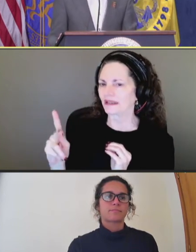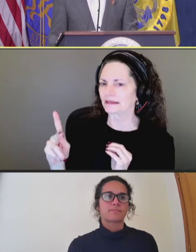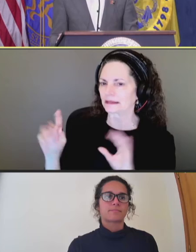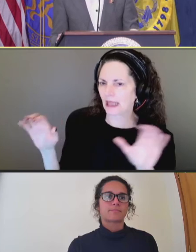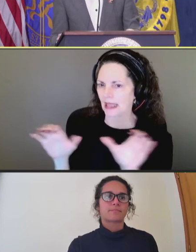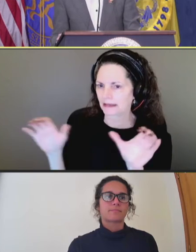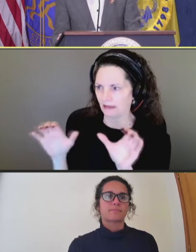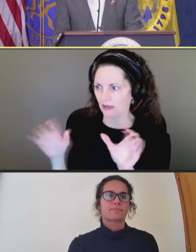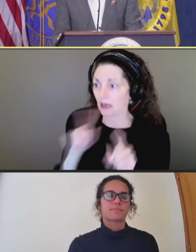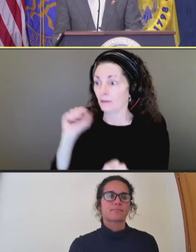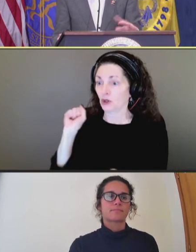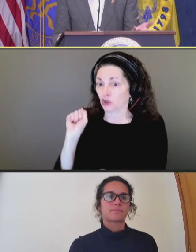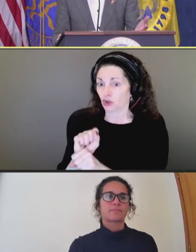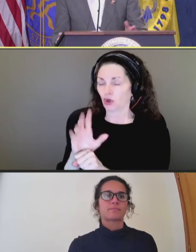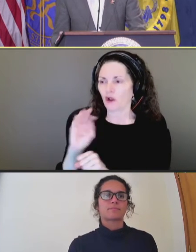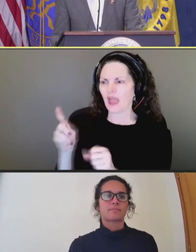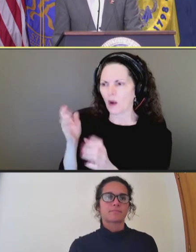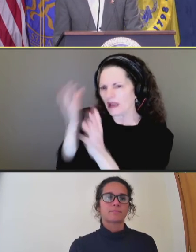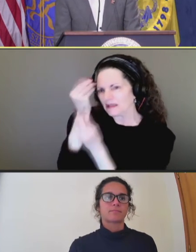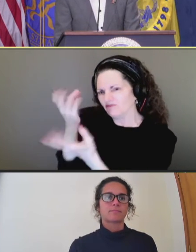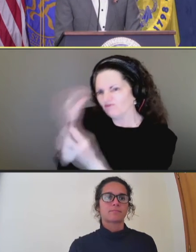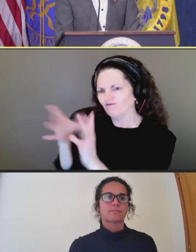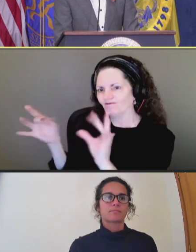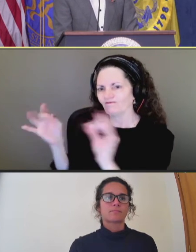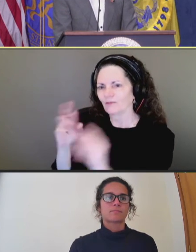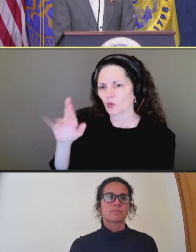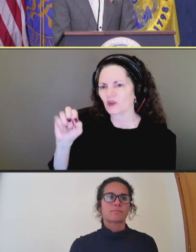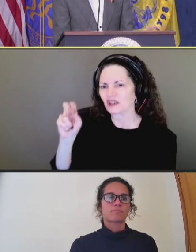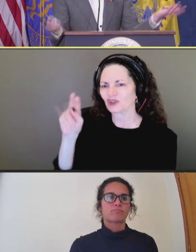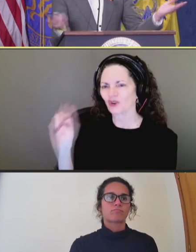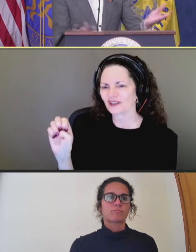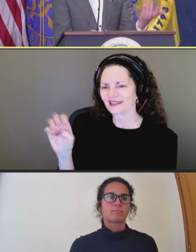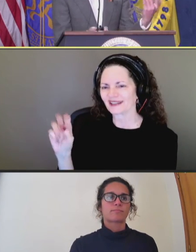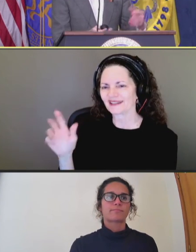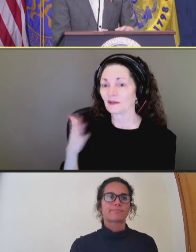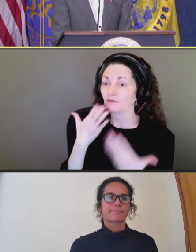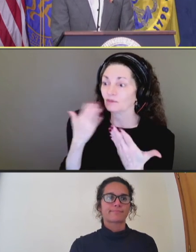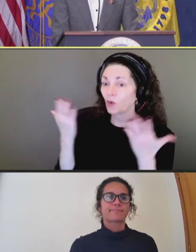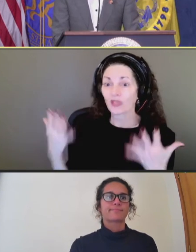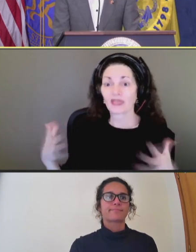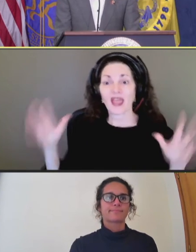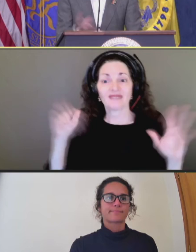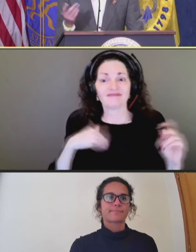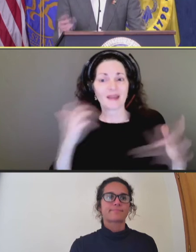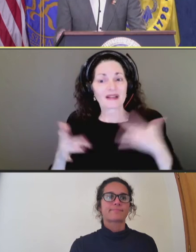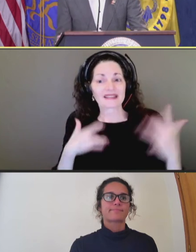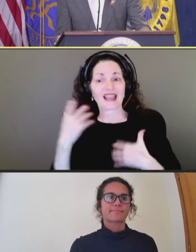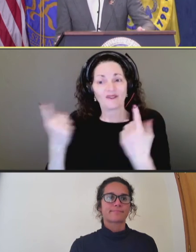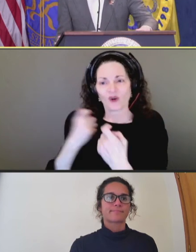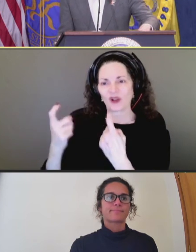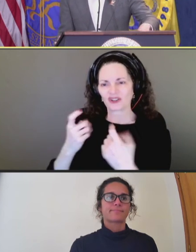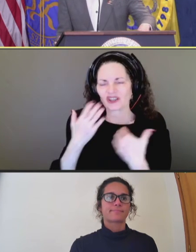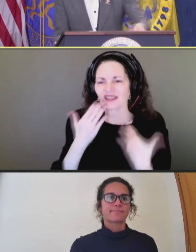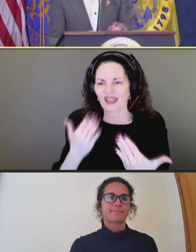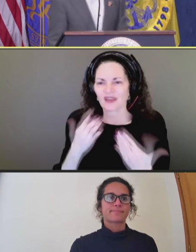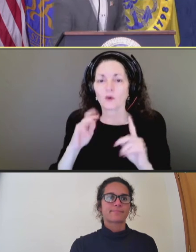messengers in that space to give resources. So, with that, I'm excited for questions. Thank you.